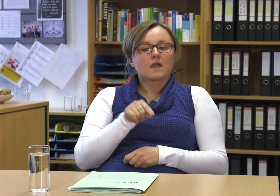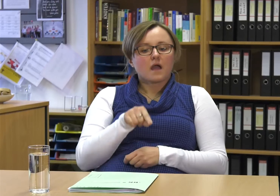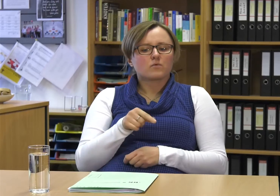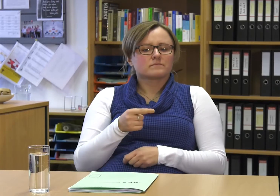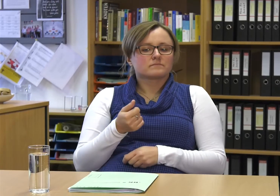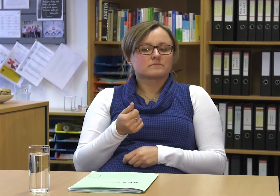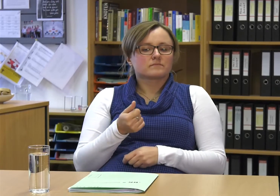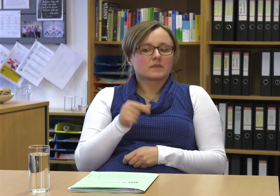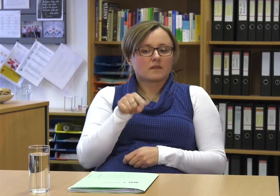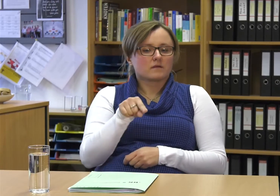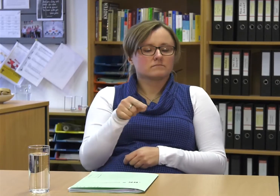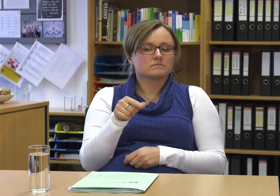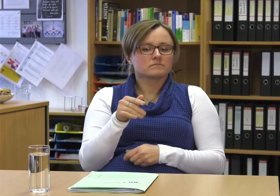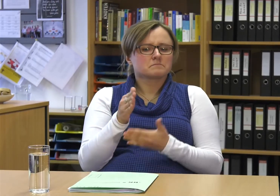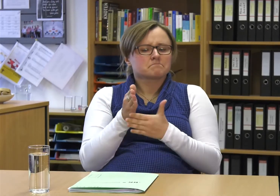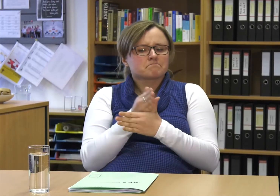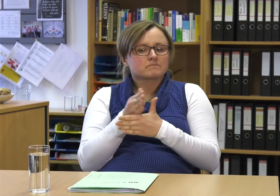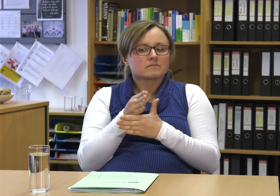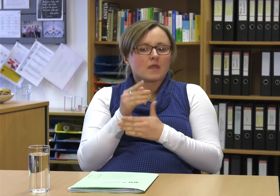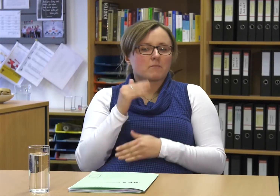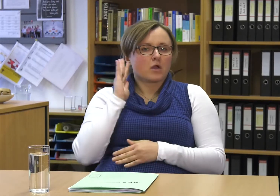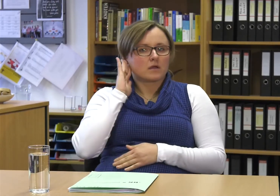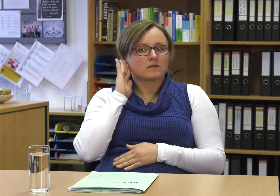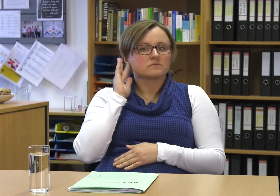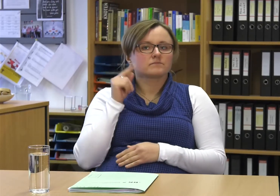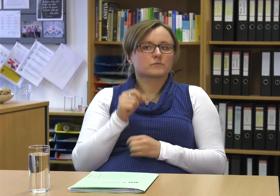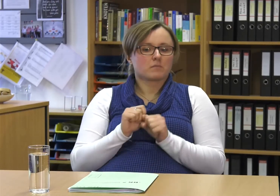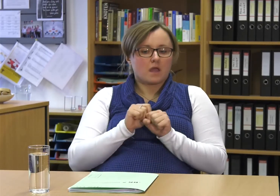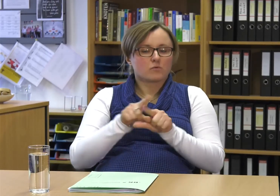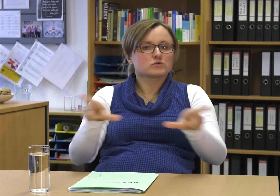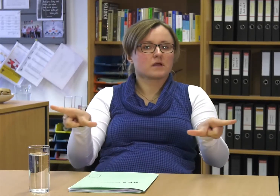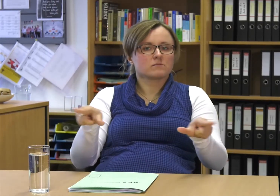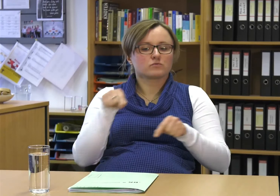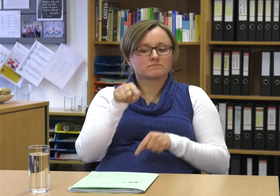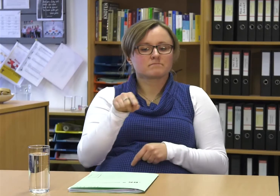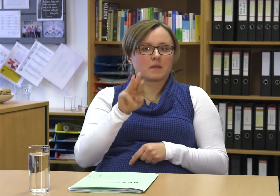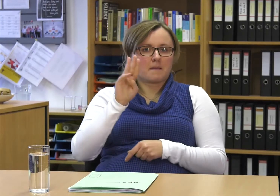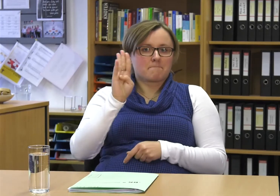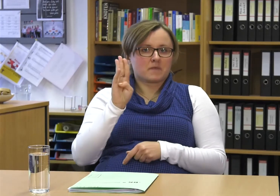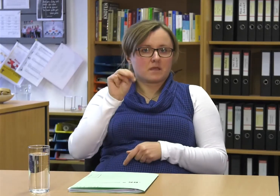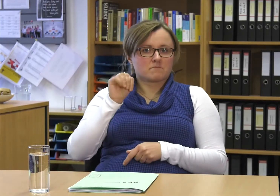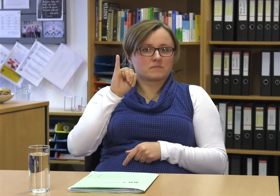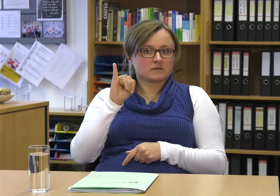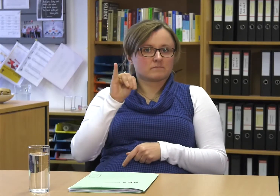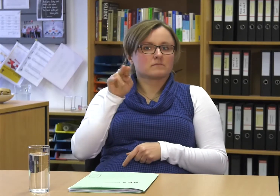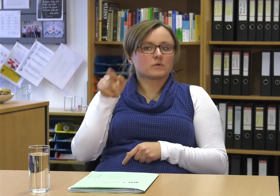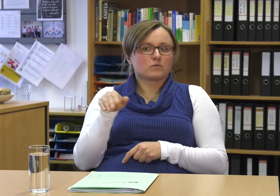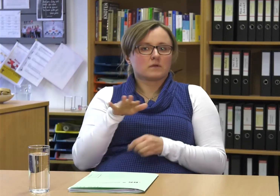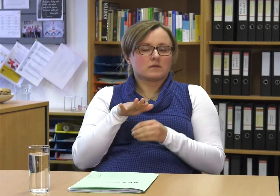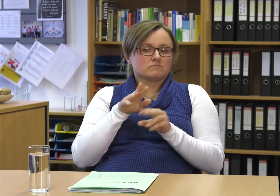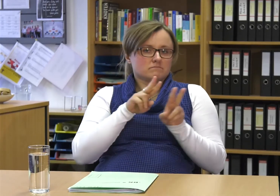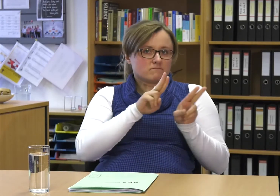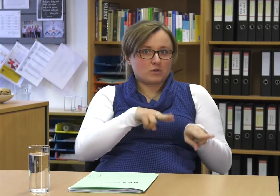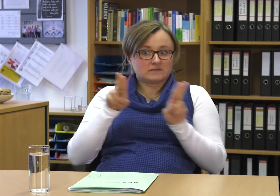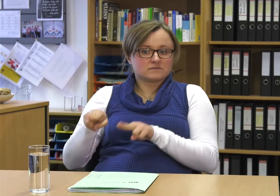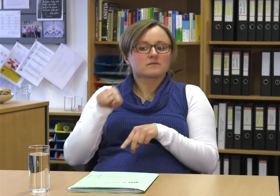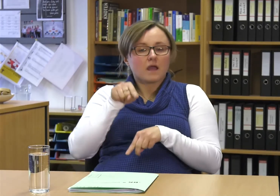At this time I learned about a job offer from the Federal Ministry of Internal Affairs, at the department for forensics.